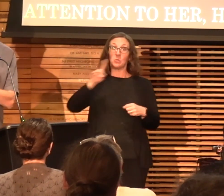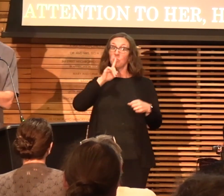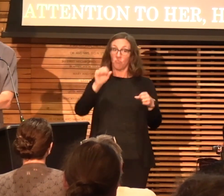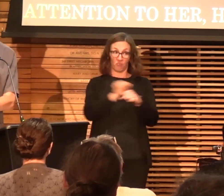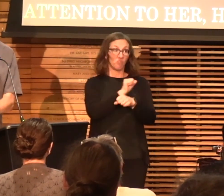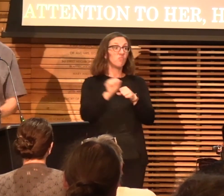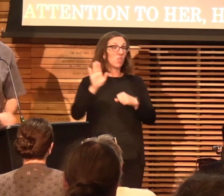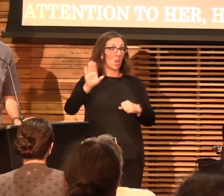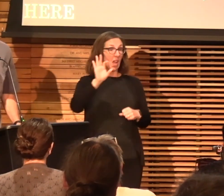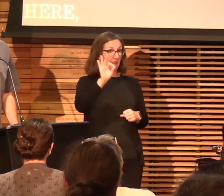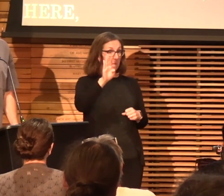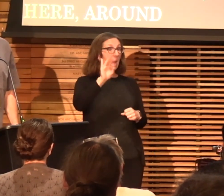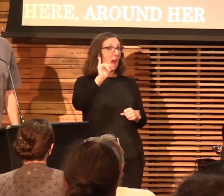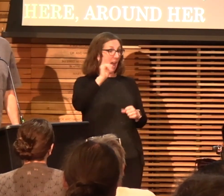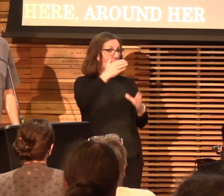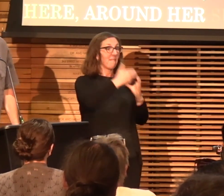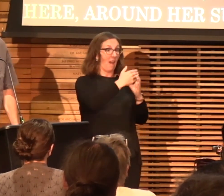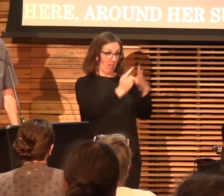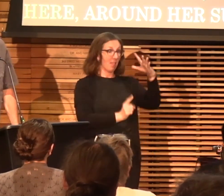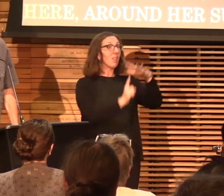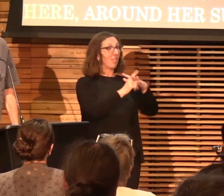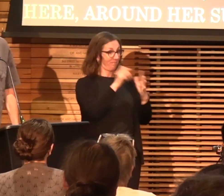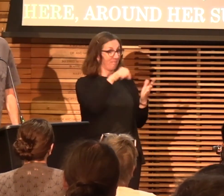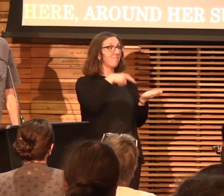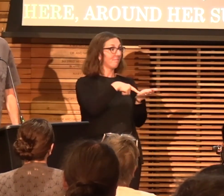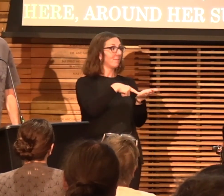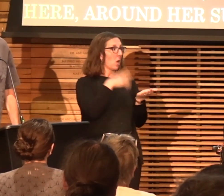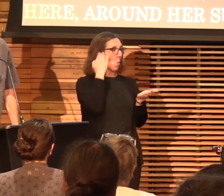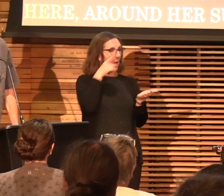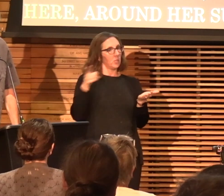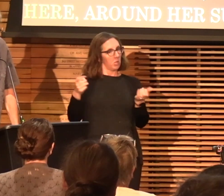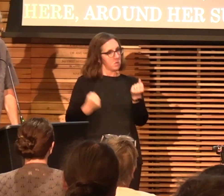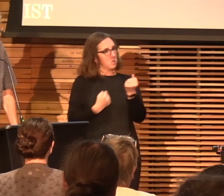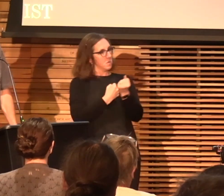around her support of this, the Loyalist cause.